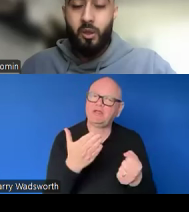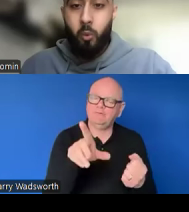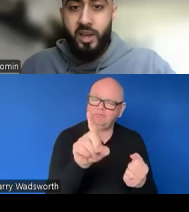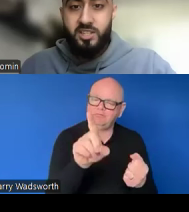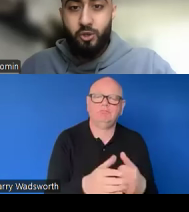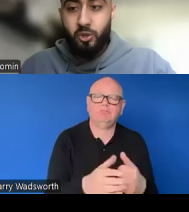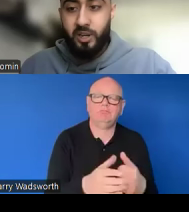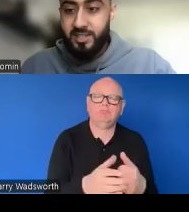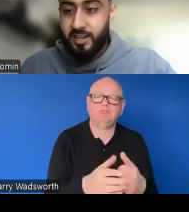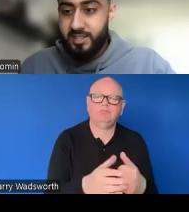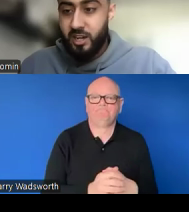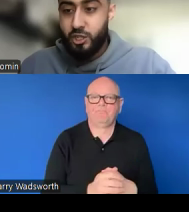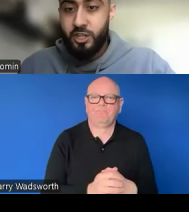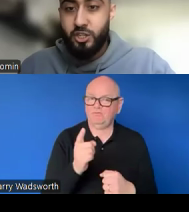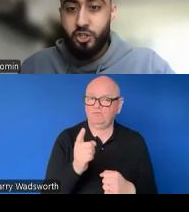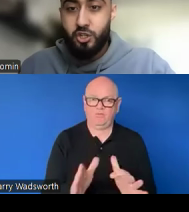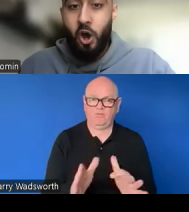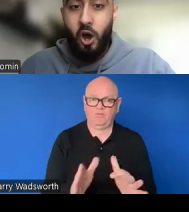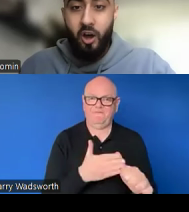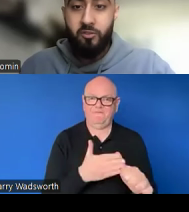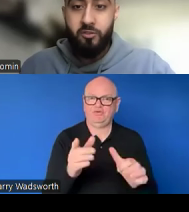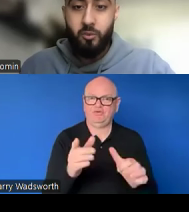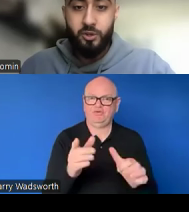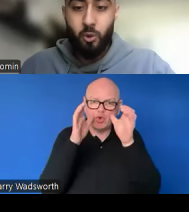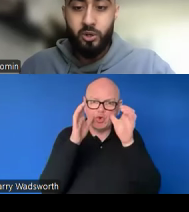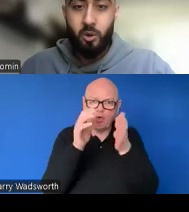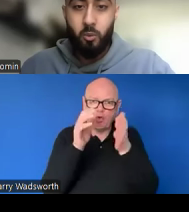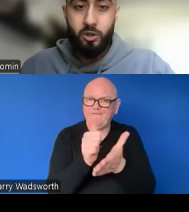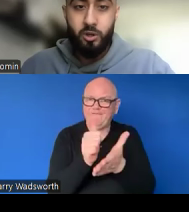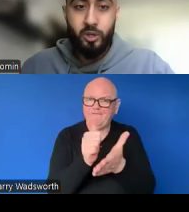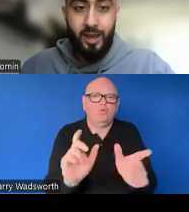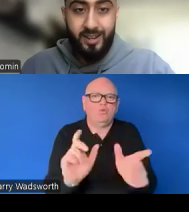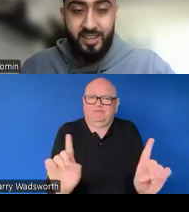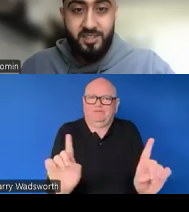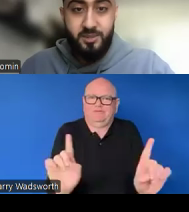What is a Google Ad? Let's actually start off with talking about what a Google Ad is.